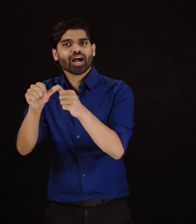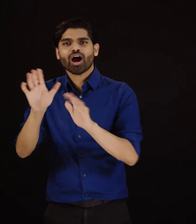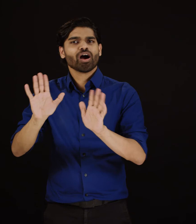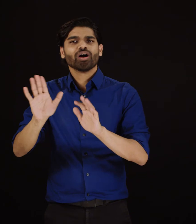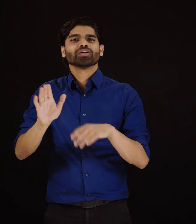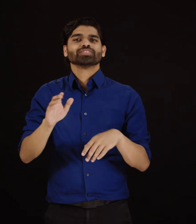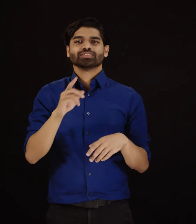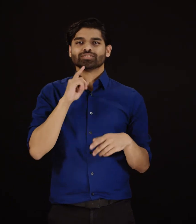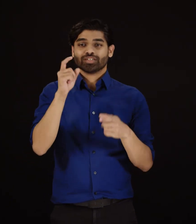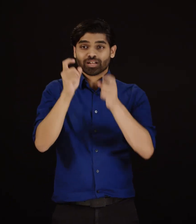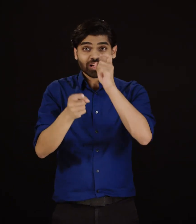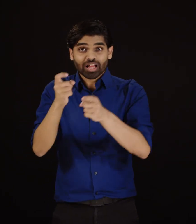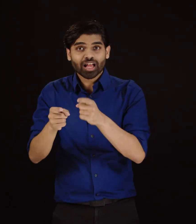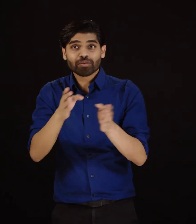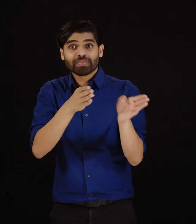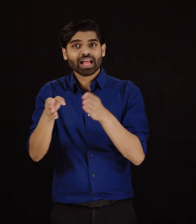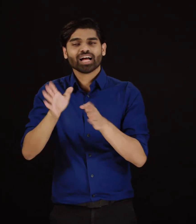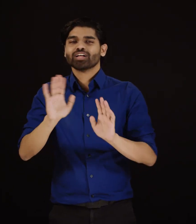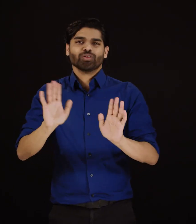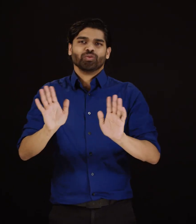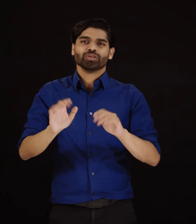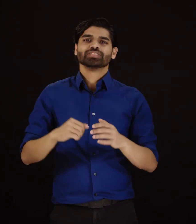These options vary by provider.